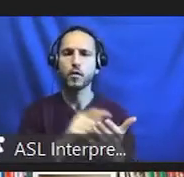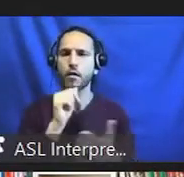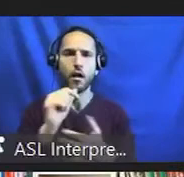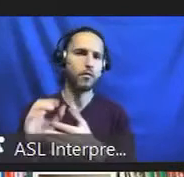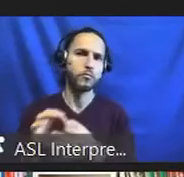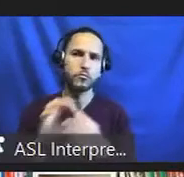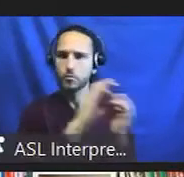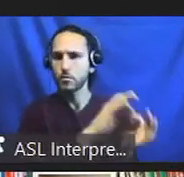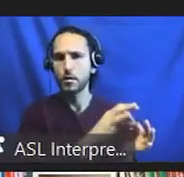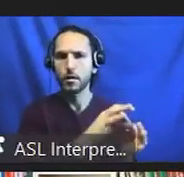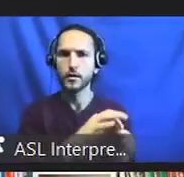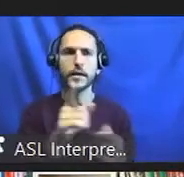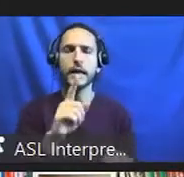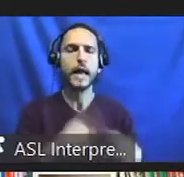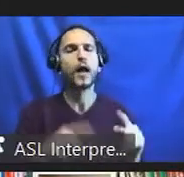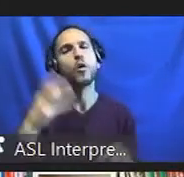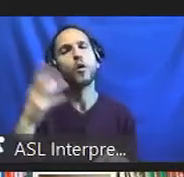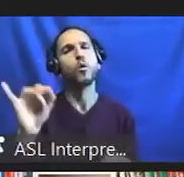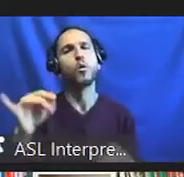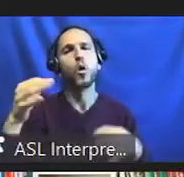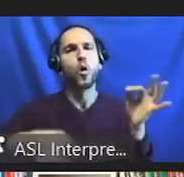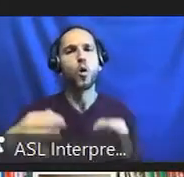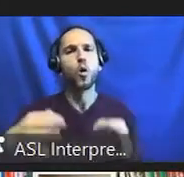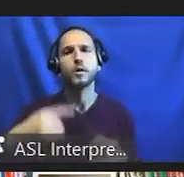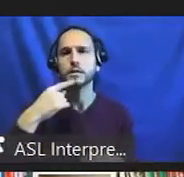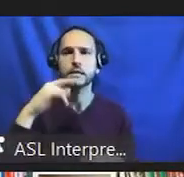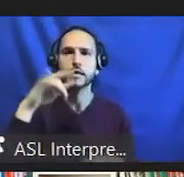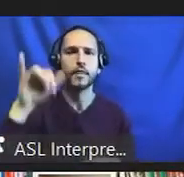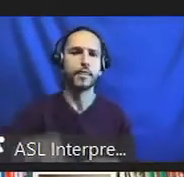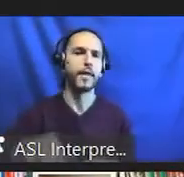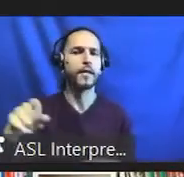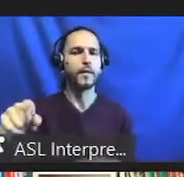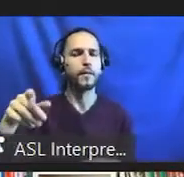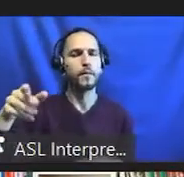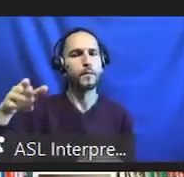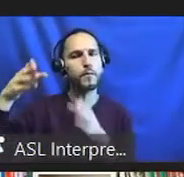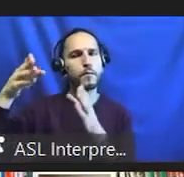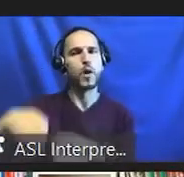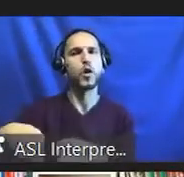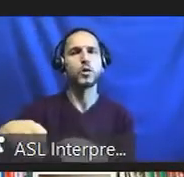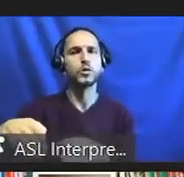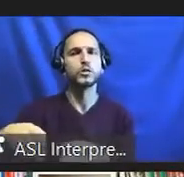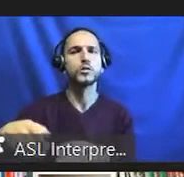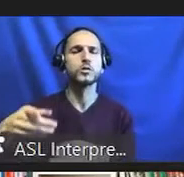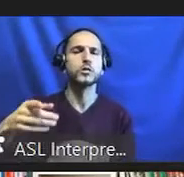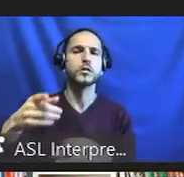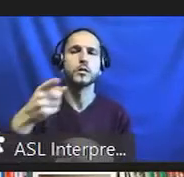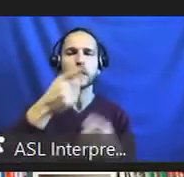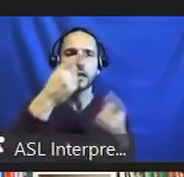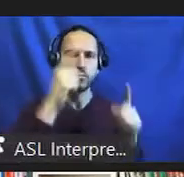You can't go into court and say, well, this guy, two years ago, settled for this so I should get that.